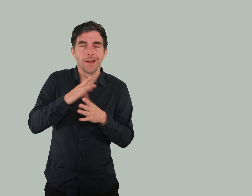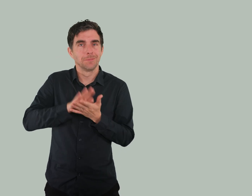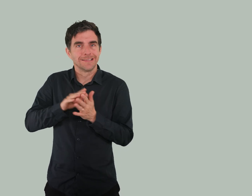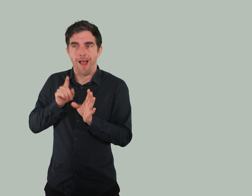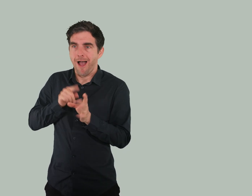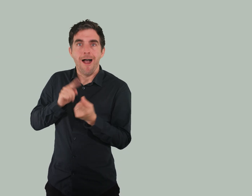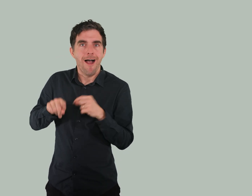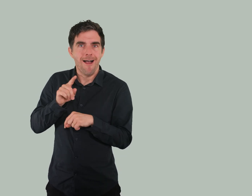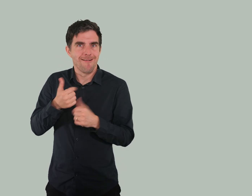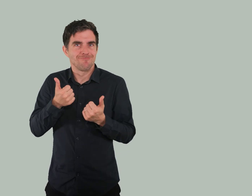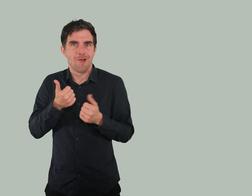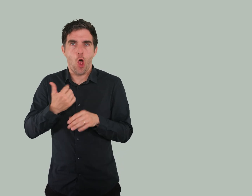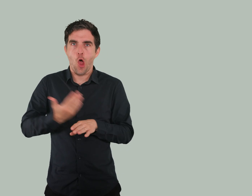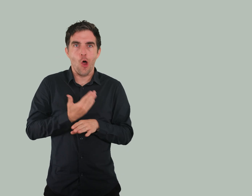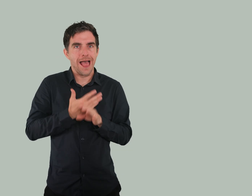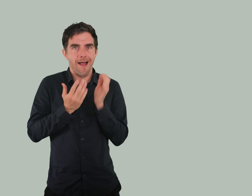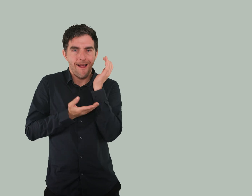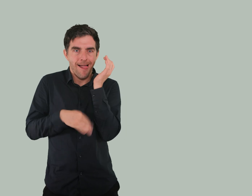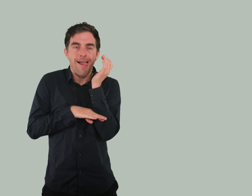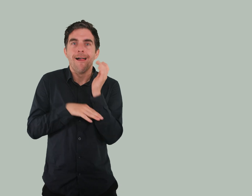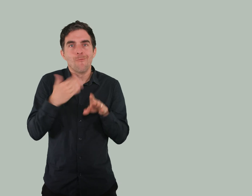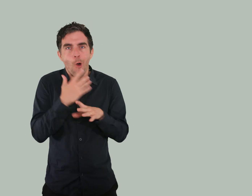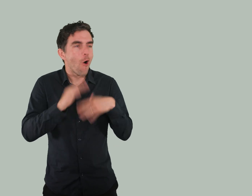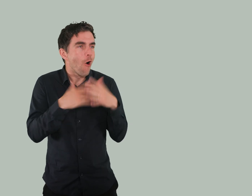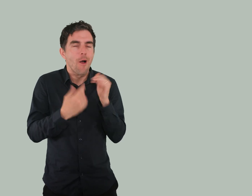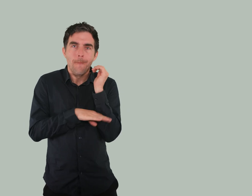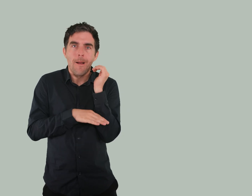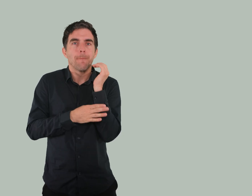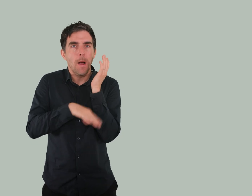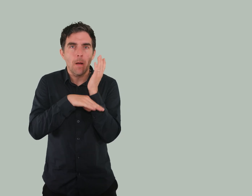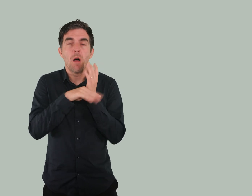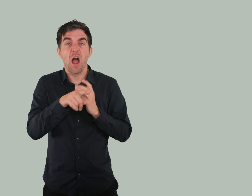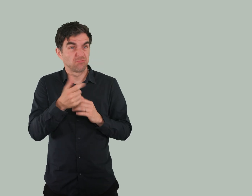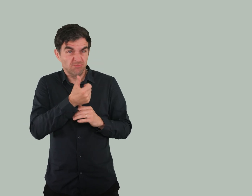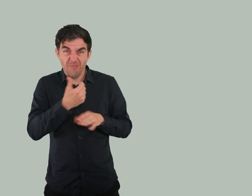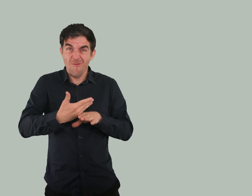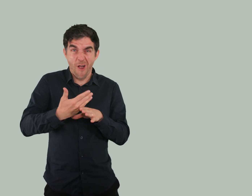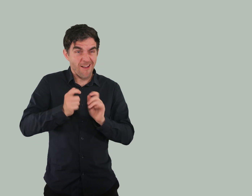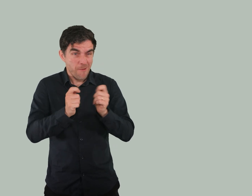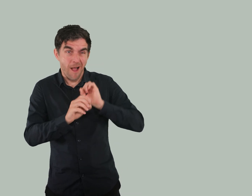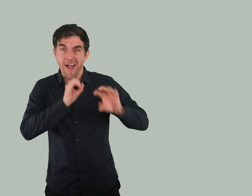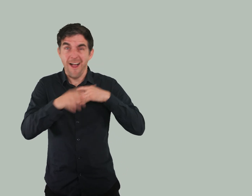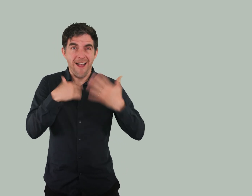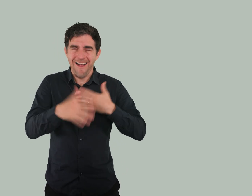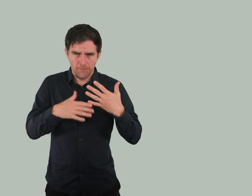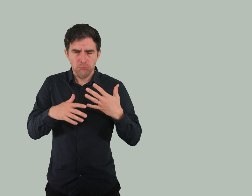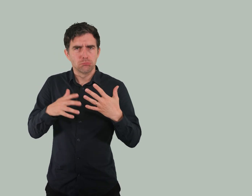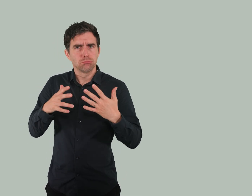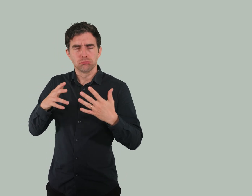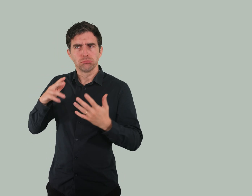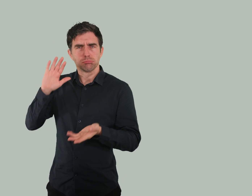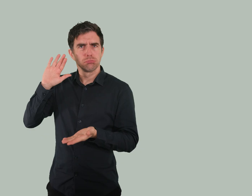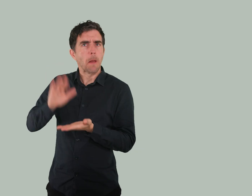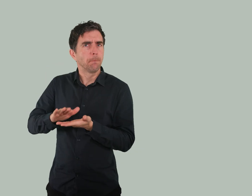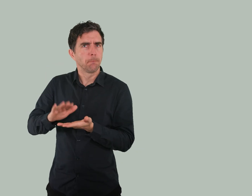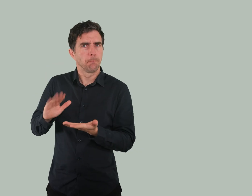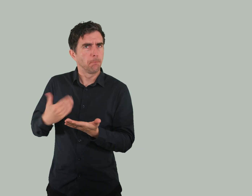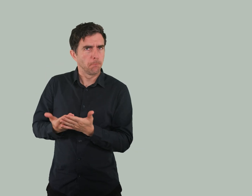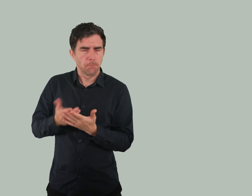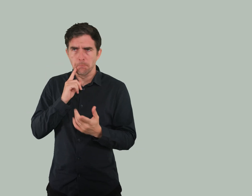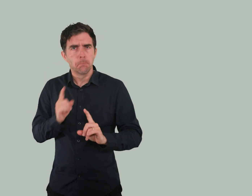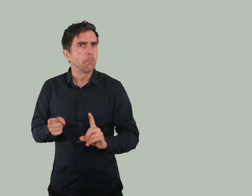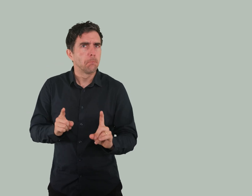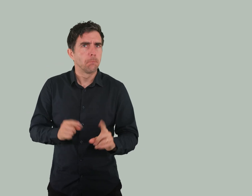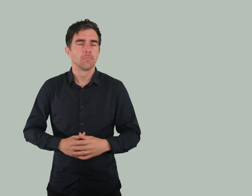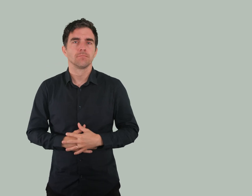and that gave young people early, low-stakes exposure to working life.